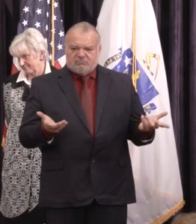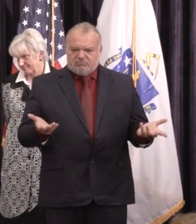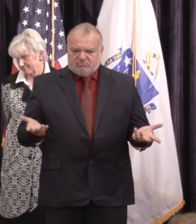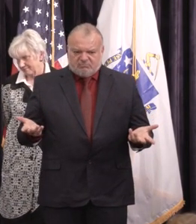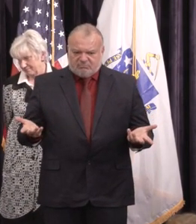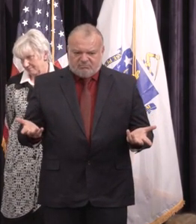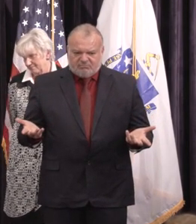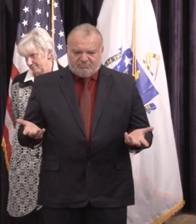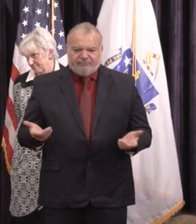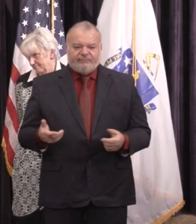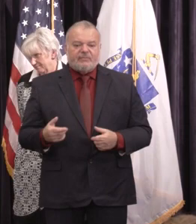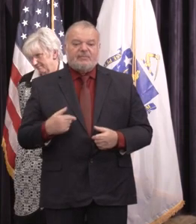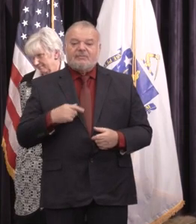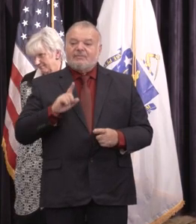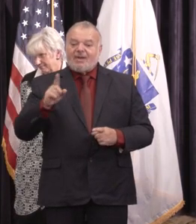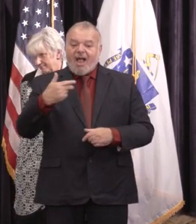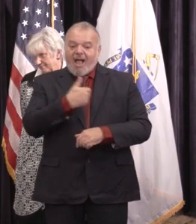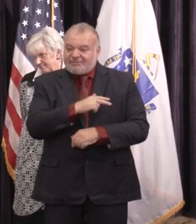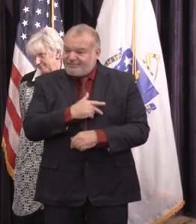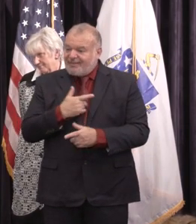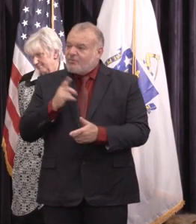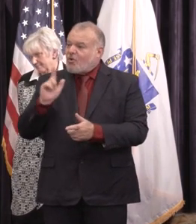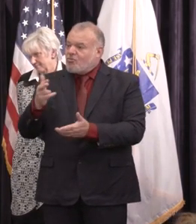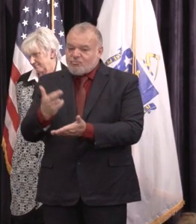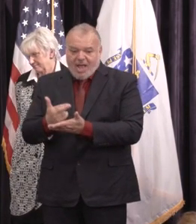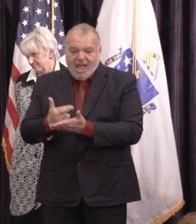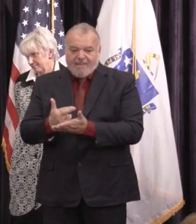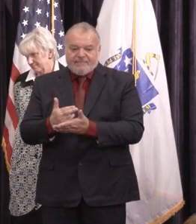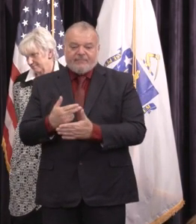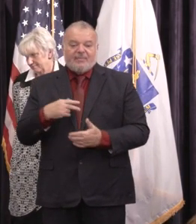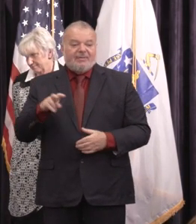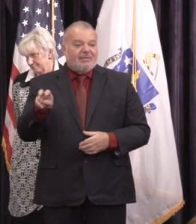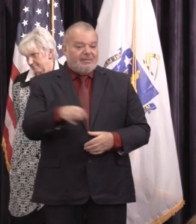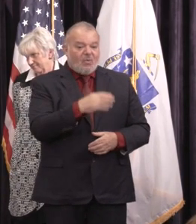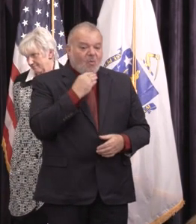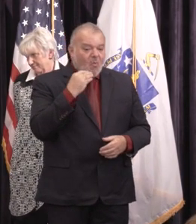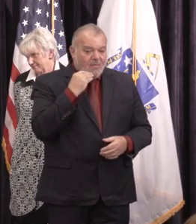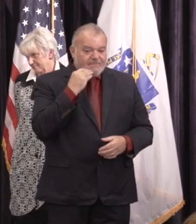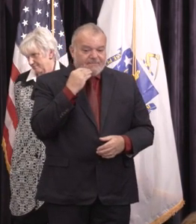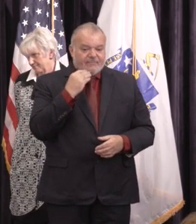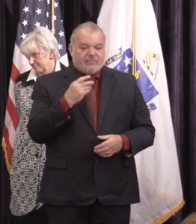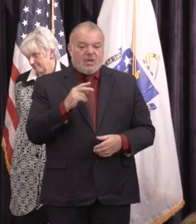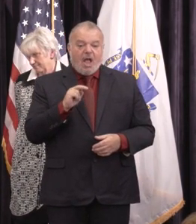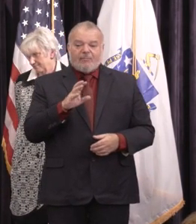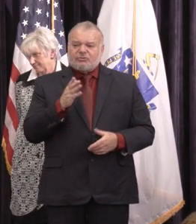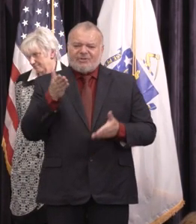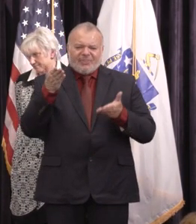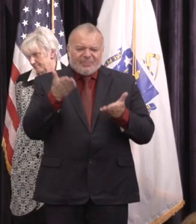back into my home MRC was instrumental in making sure I had necessary adaptations and the mobility